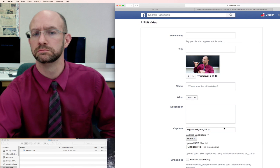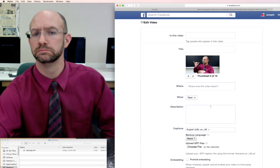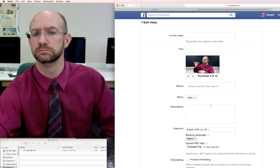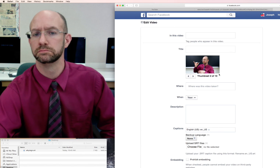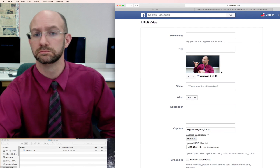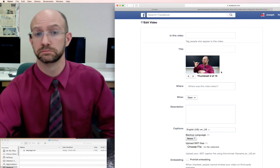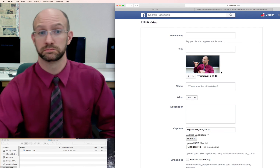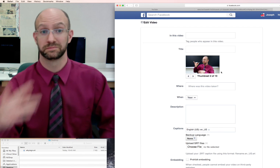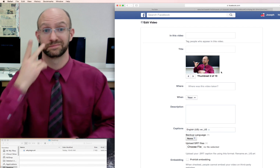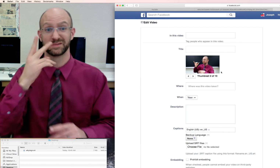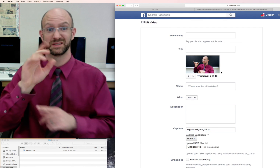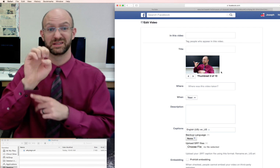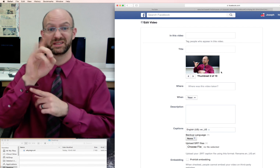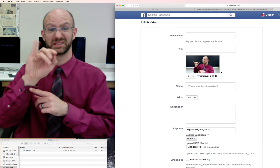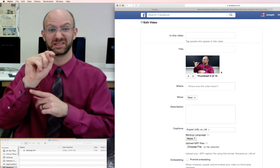Okay you see "Edit the video".